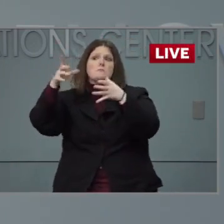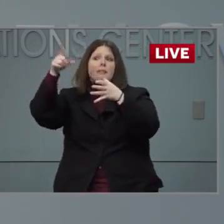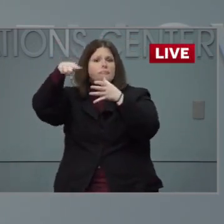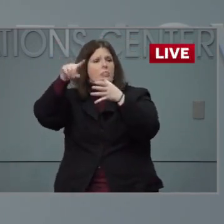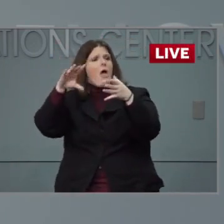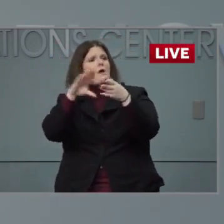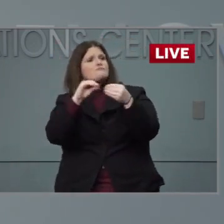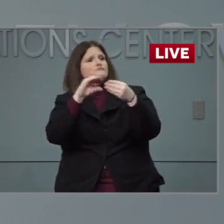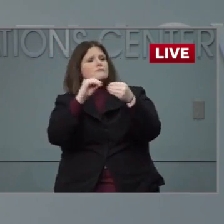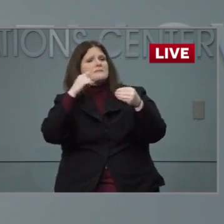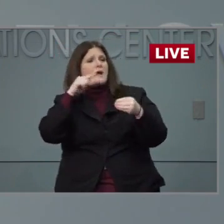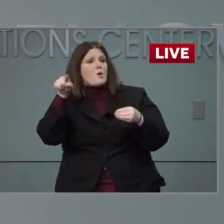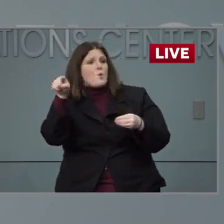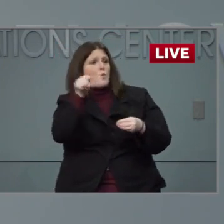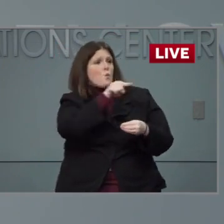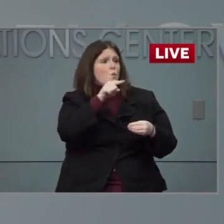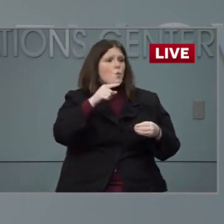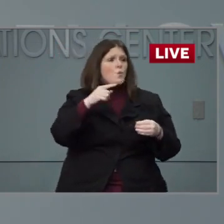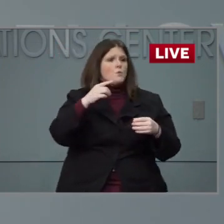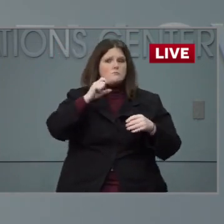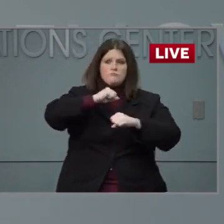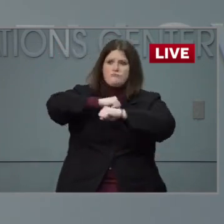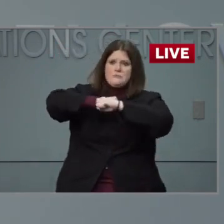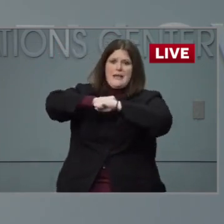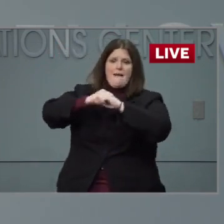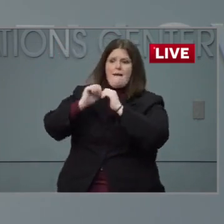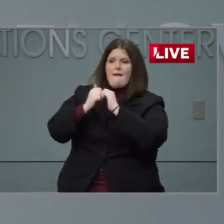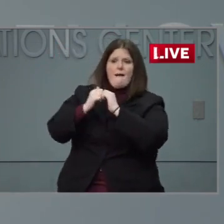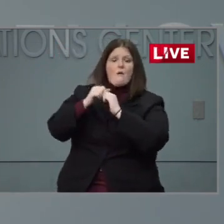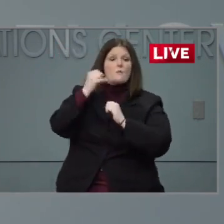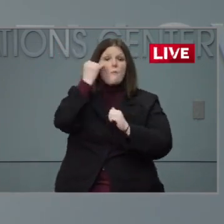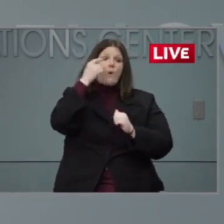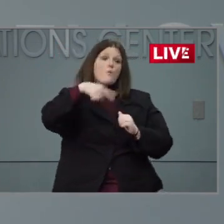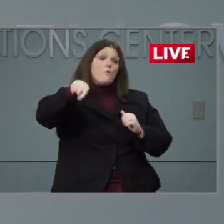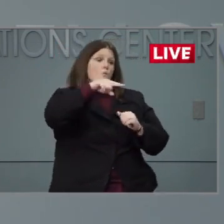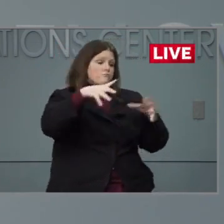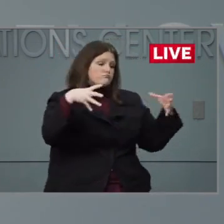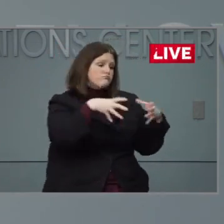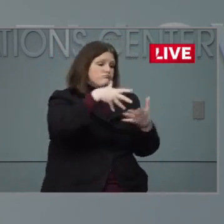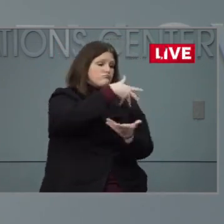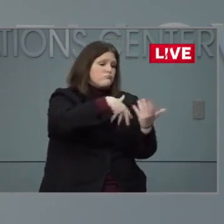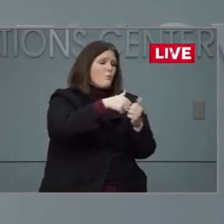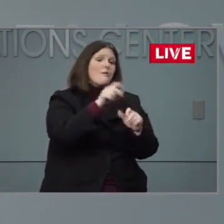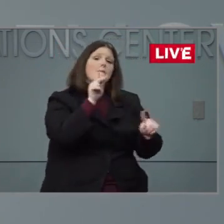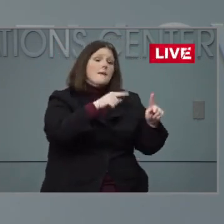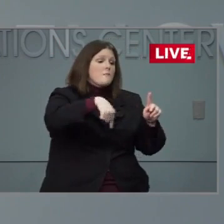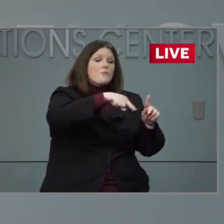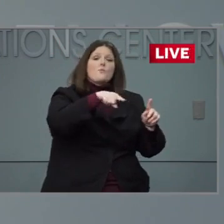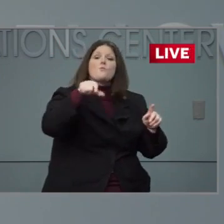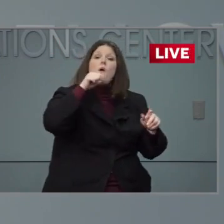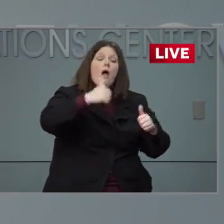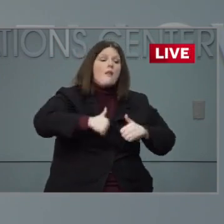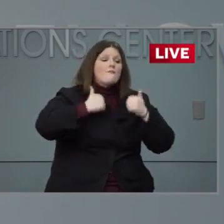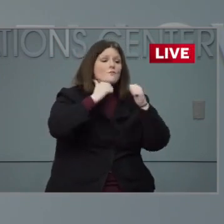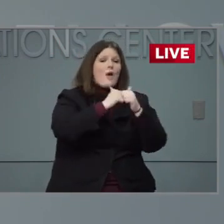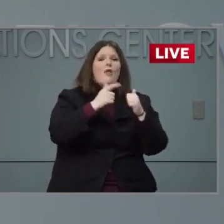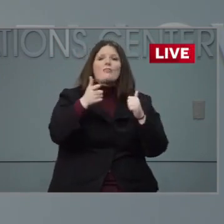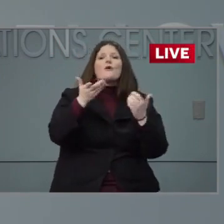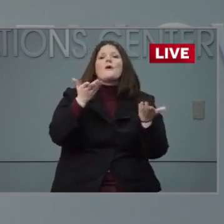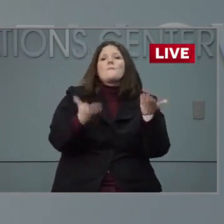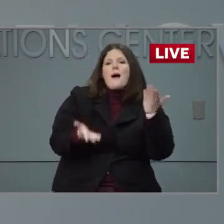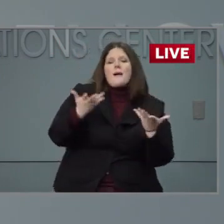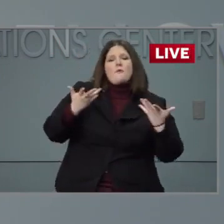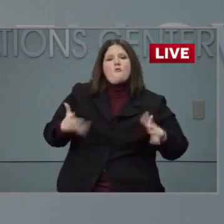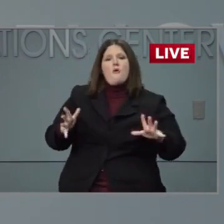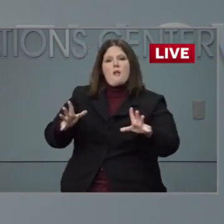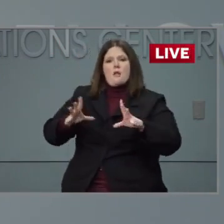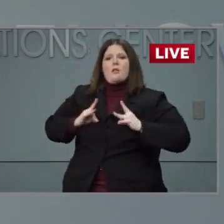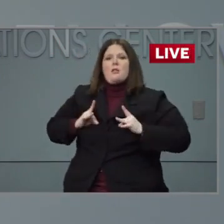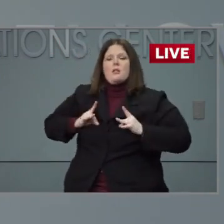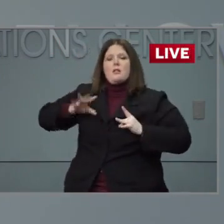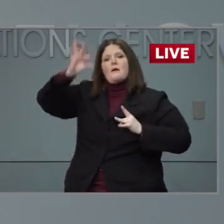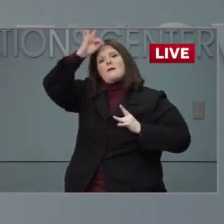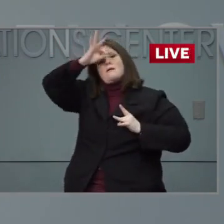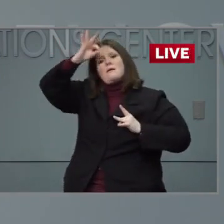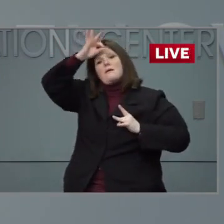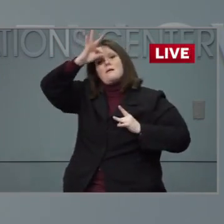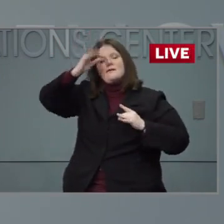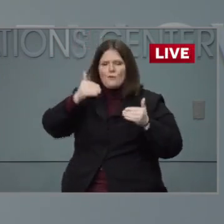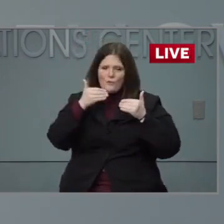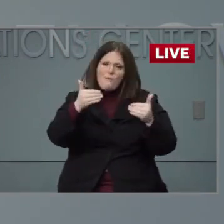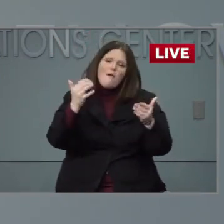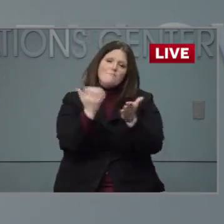AS RECOMMENDED BY THE WHITE HOUSE CORONAVIRUS TASK FORCE, ASSUME THAT YOU BECAME INFECTED WITH COVID-19 AND GET TESTED IF YOU HAVE GATHERED WITH PEOPLE THAT YOU DO NOT LIVE WITH.